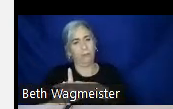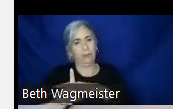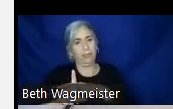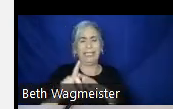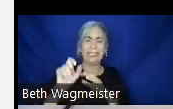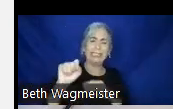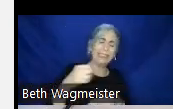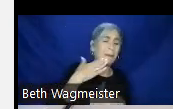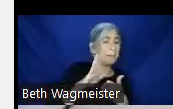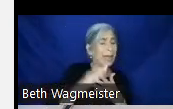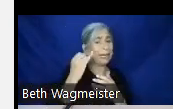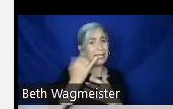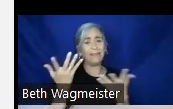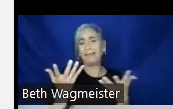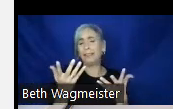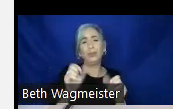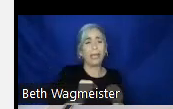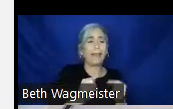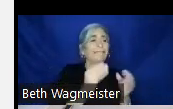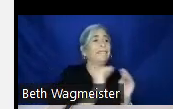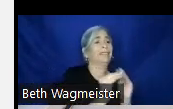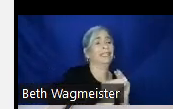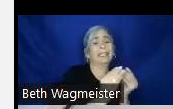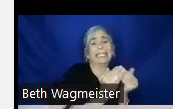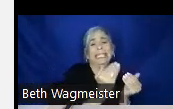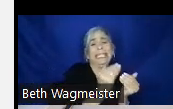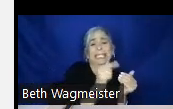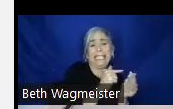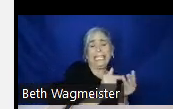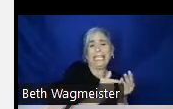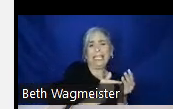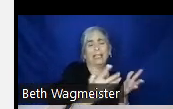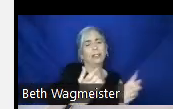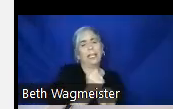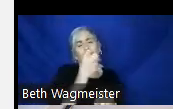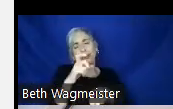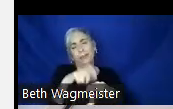if there is low hanging fruit when you start doing auditing. That might take time from other issues.